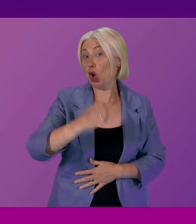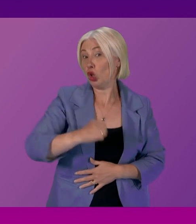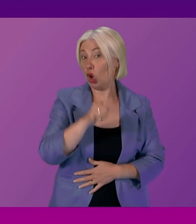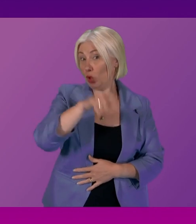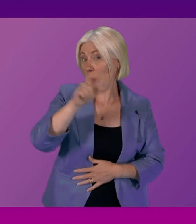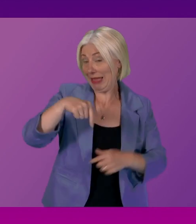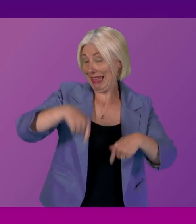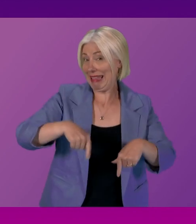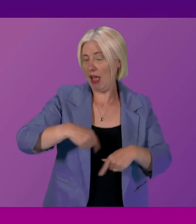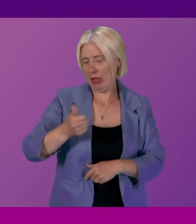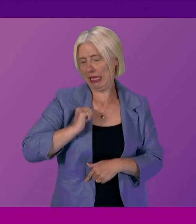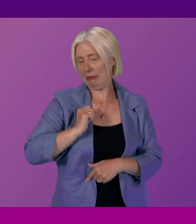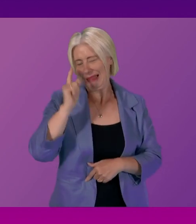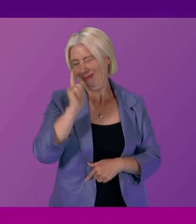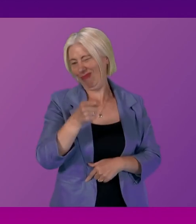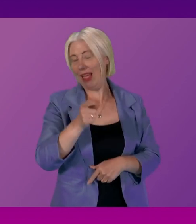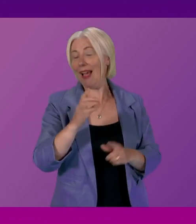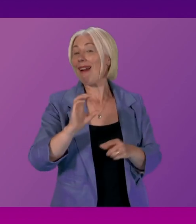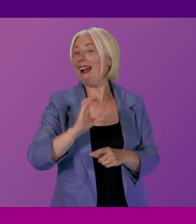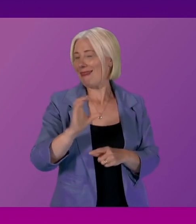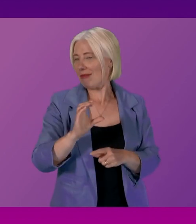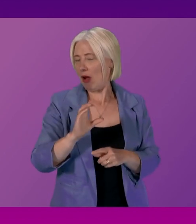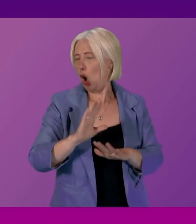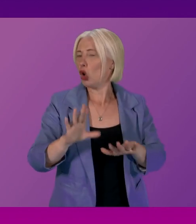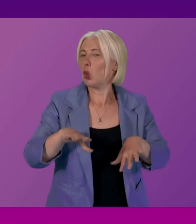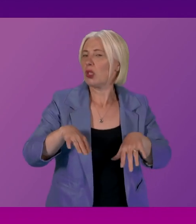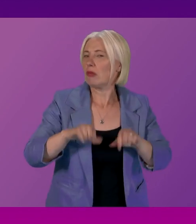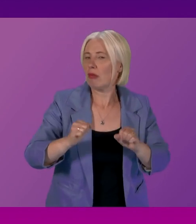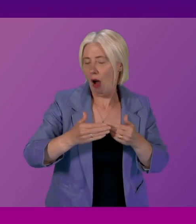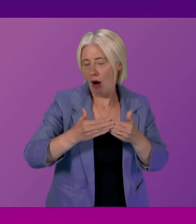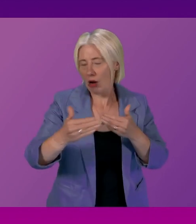suspected of having cancer does not start their treatment within the 62-day target.